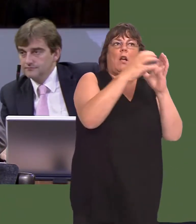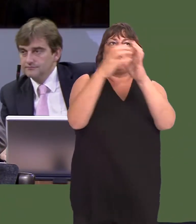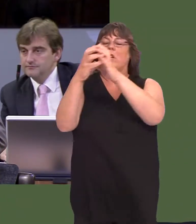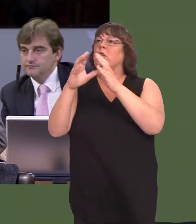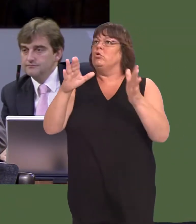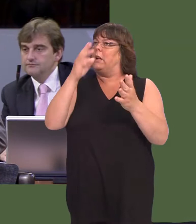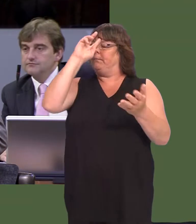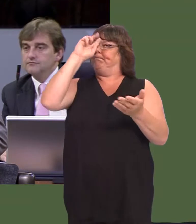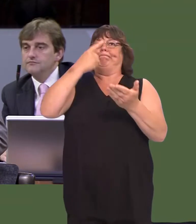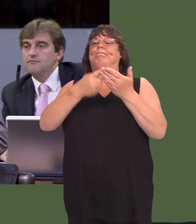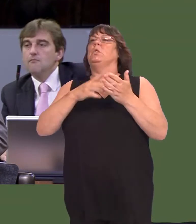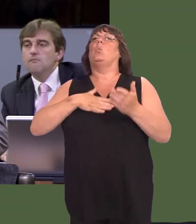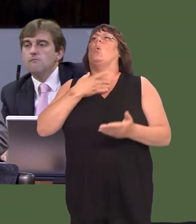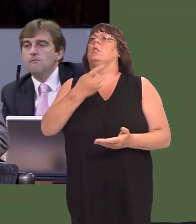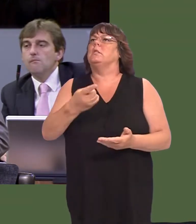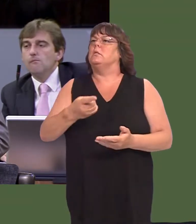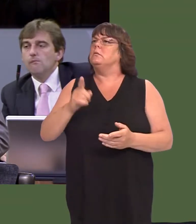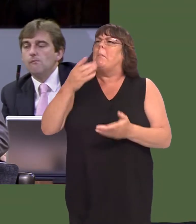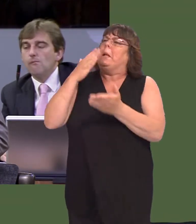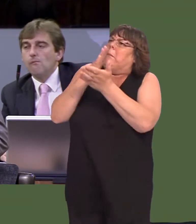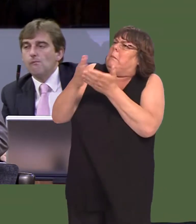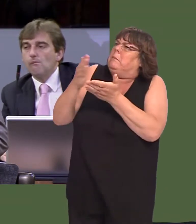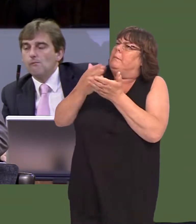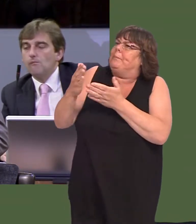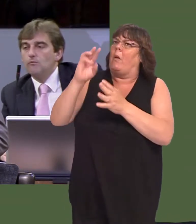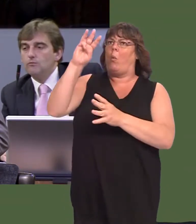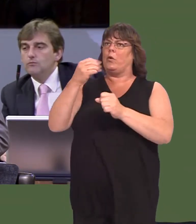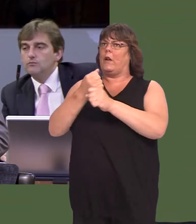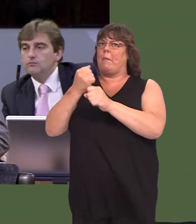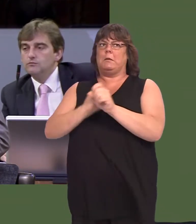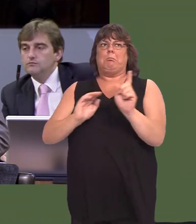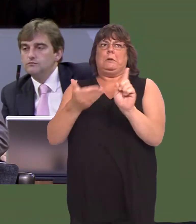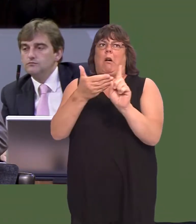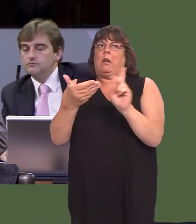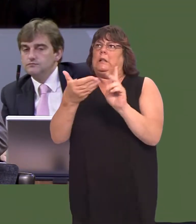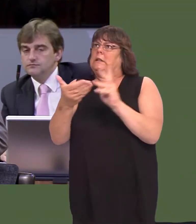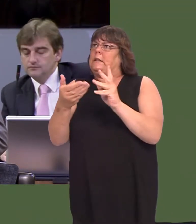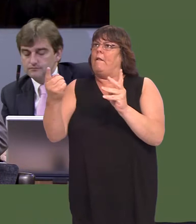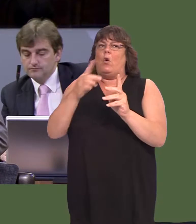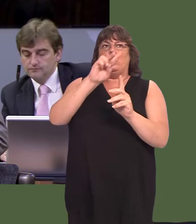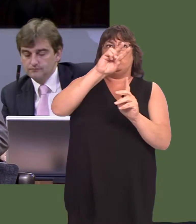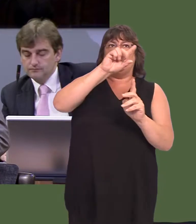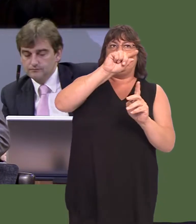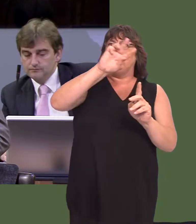Can you give us some clarity as to what is the Welsh Governmentís target for the 2021 PISA results?